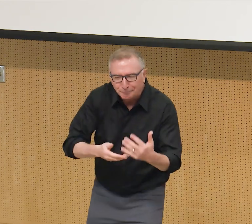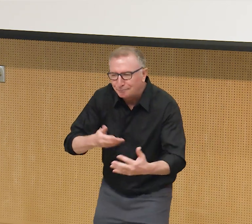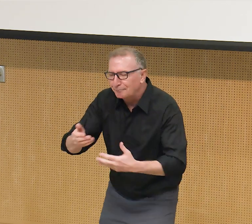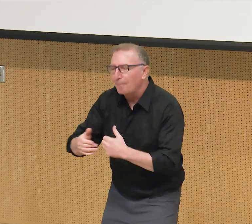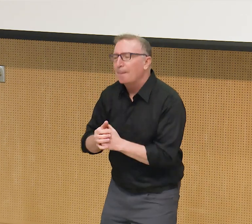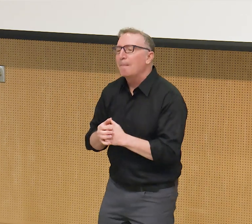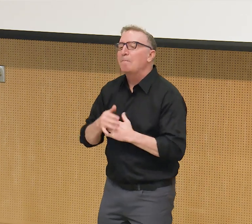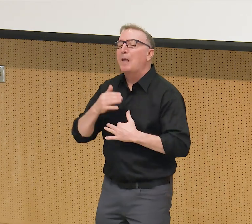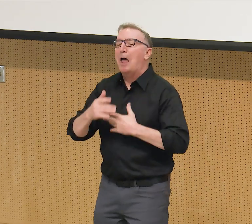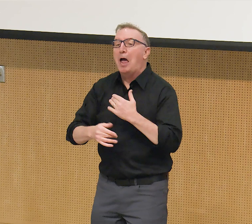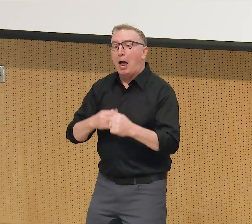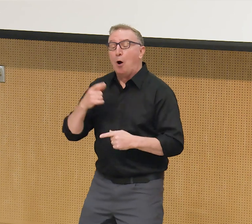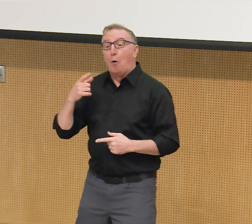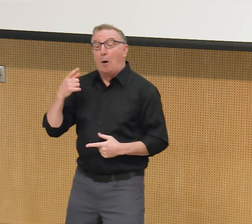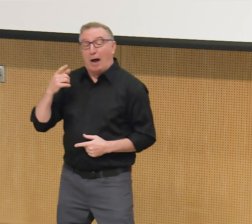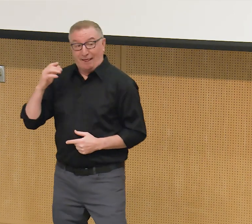and I started making Deaf friends.